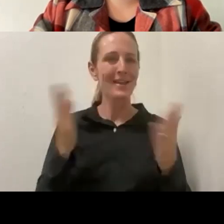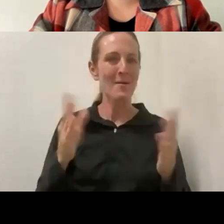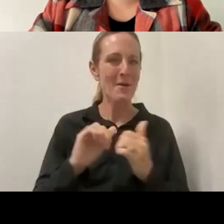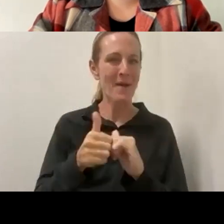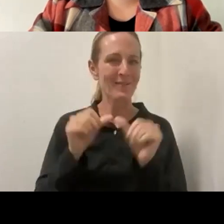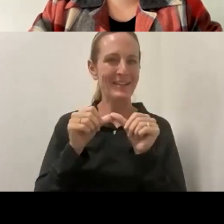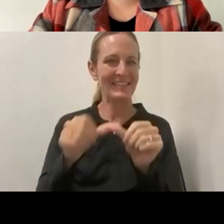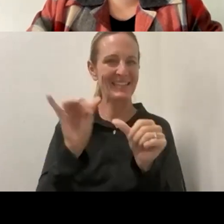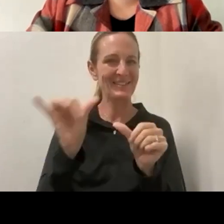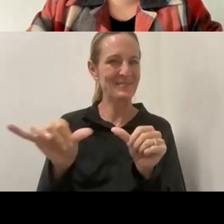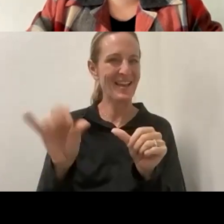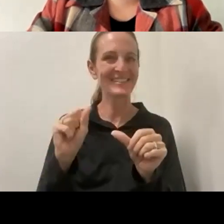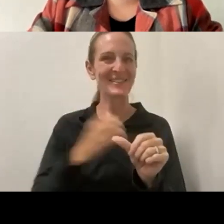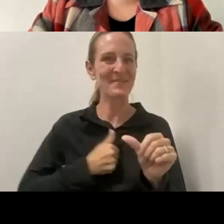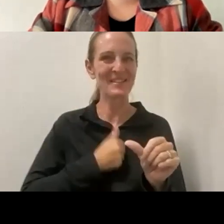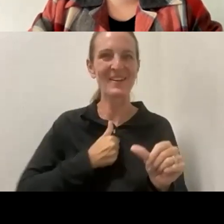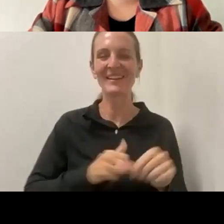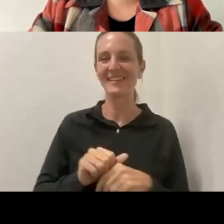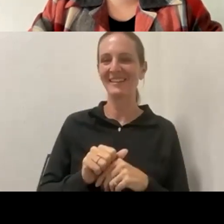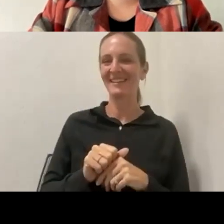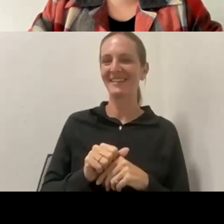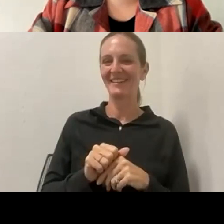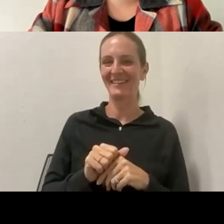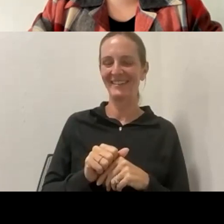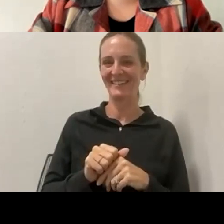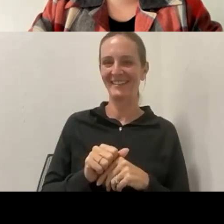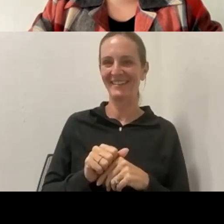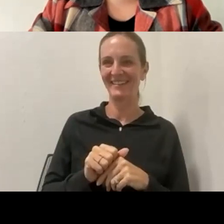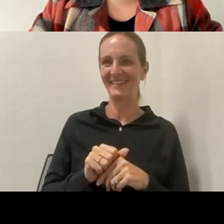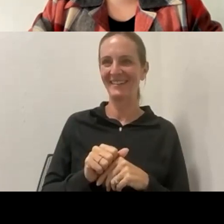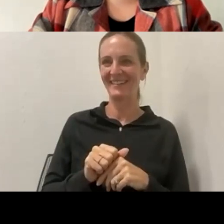Sekwanahcahk/Shelby Anderson: I think the Slack.